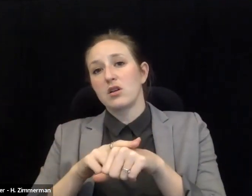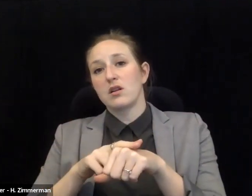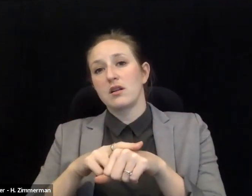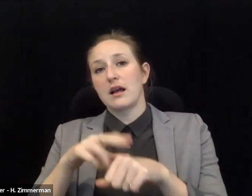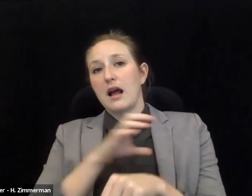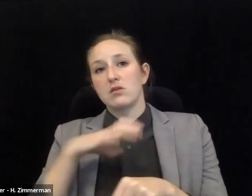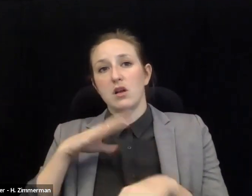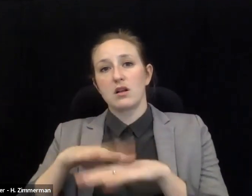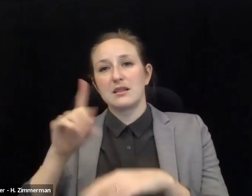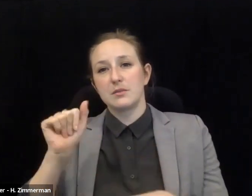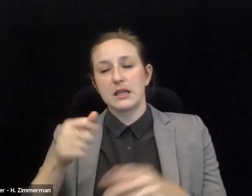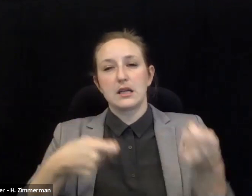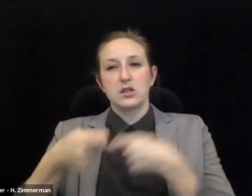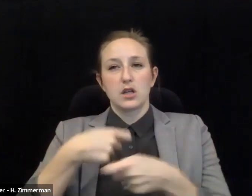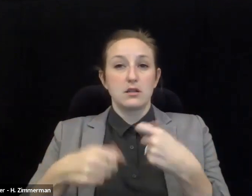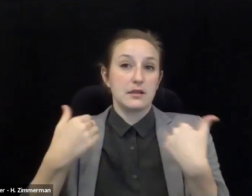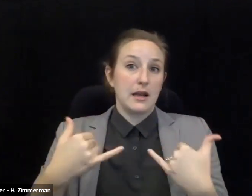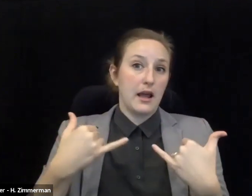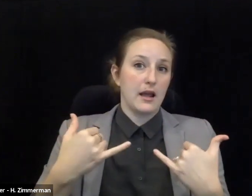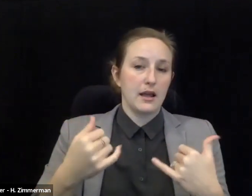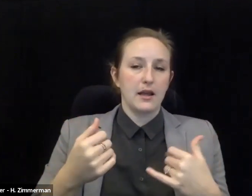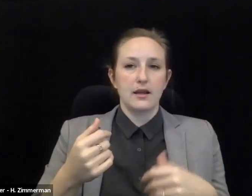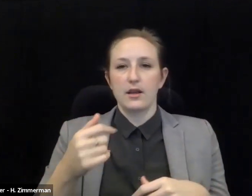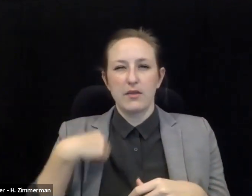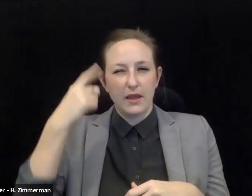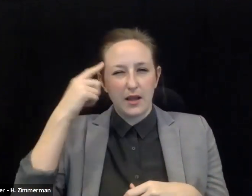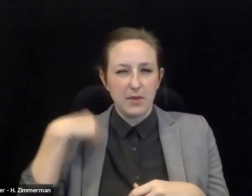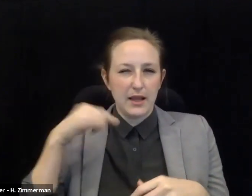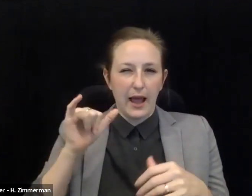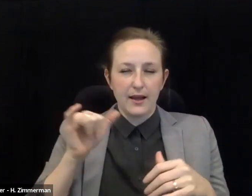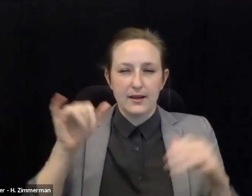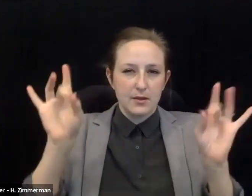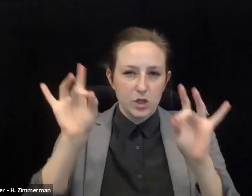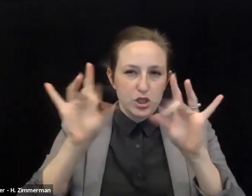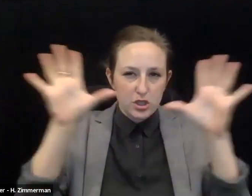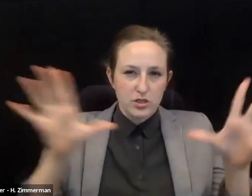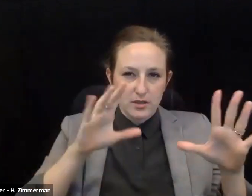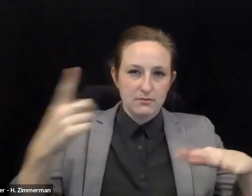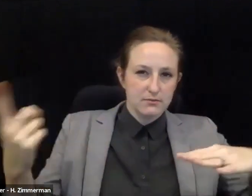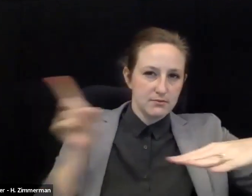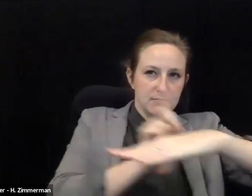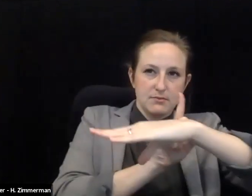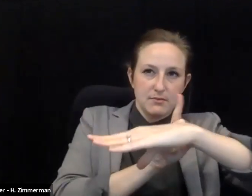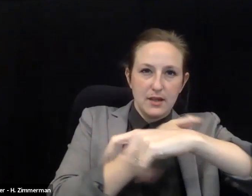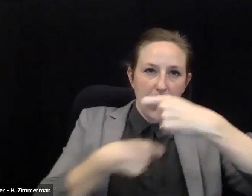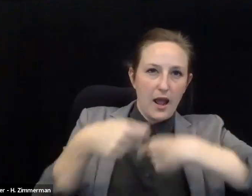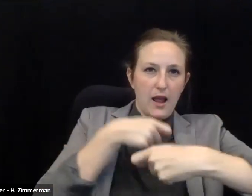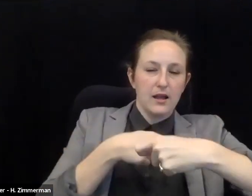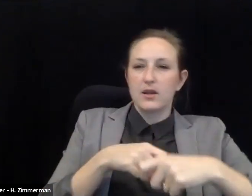the curtain. You can think of me as Justin of Oz or maybe Justin of Eugene Though you cannot see me everything that happens in the webinar is